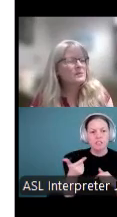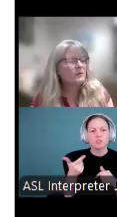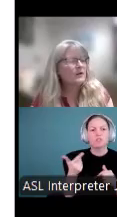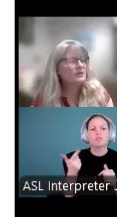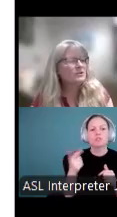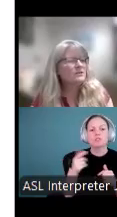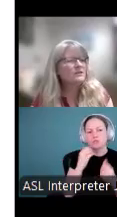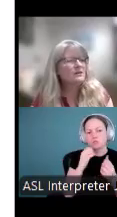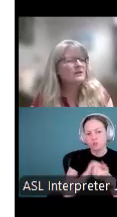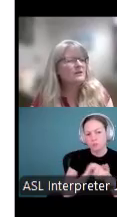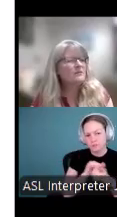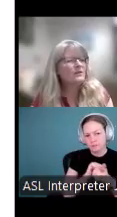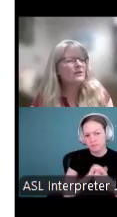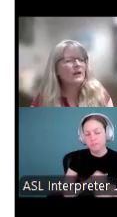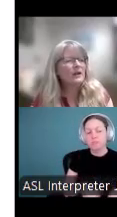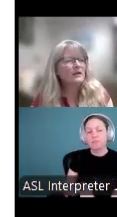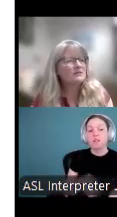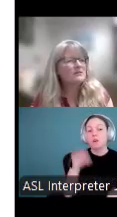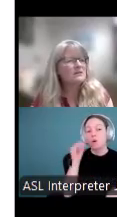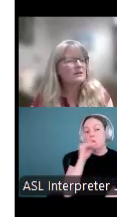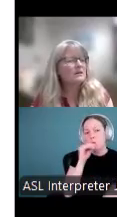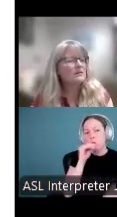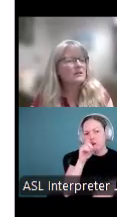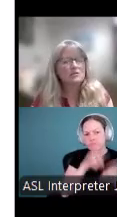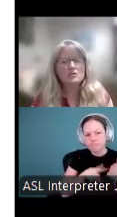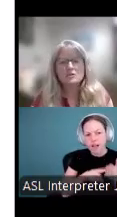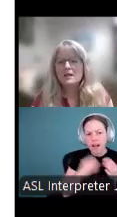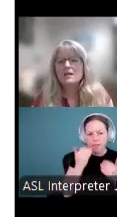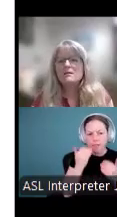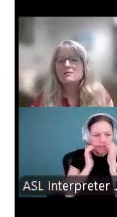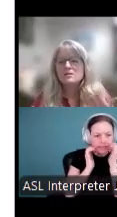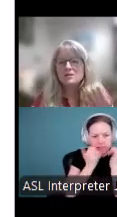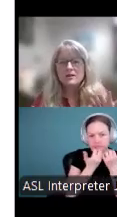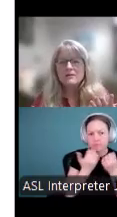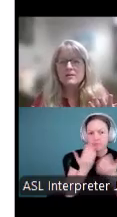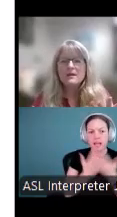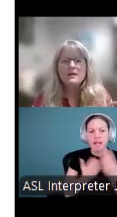exploration with their hands, initially starting with the